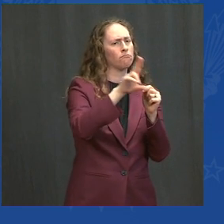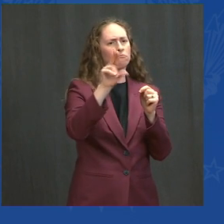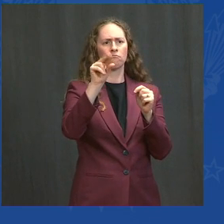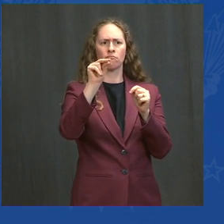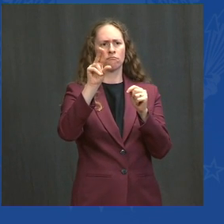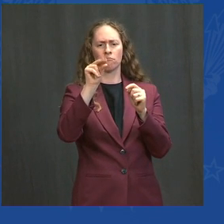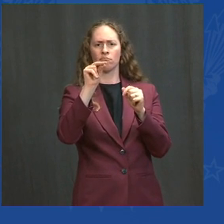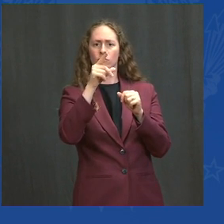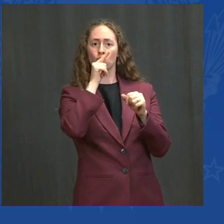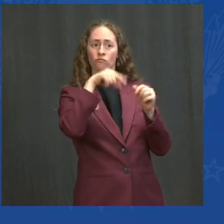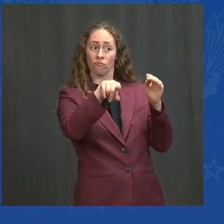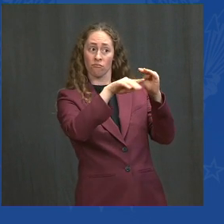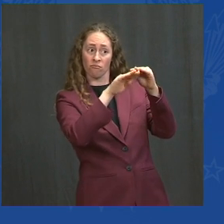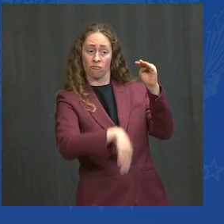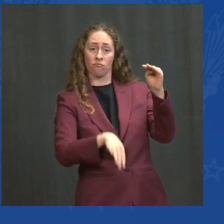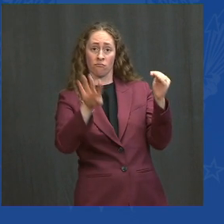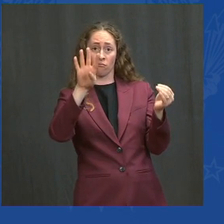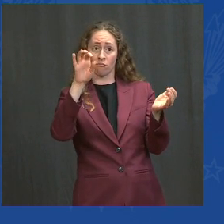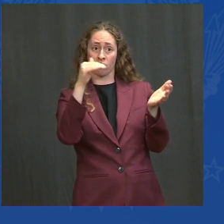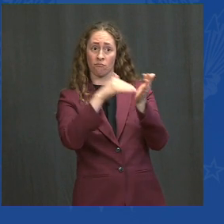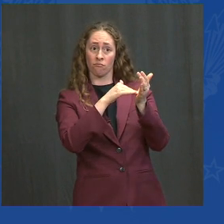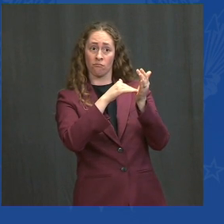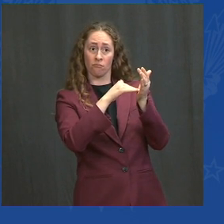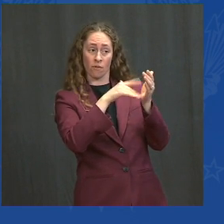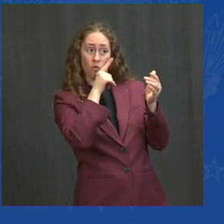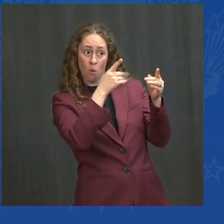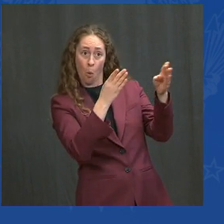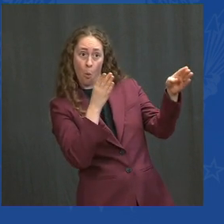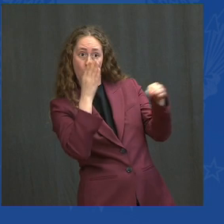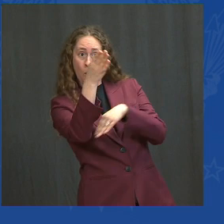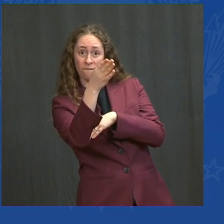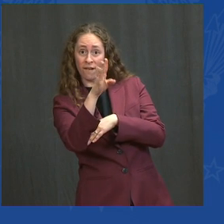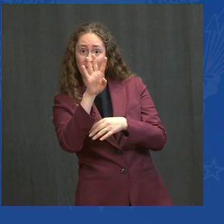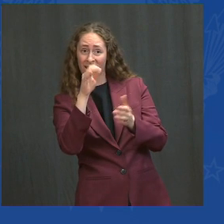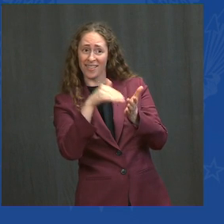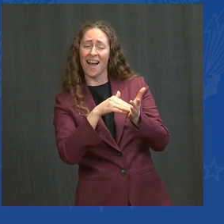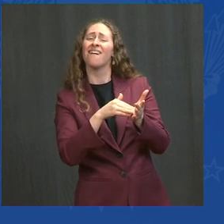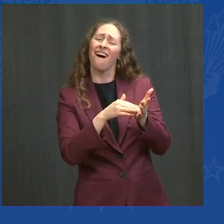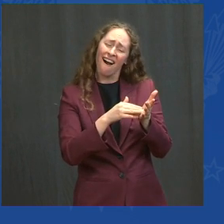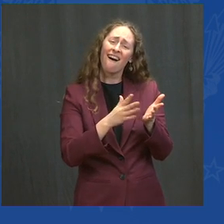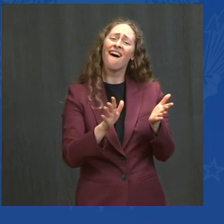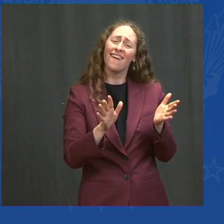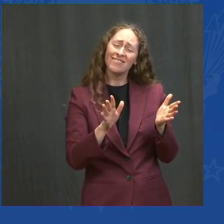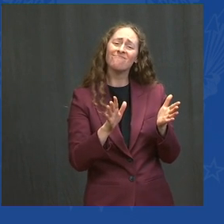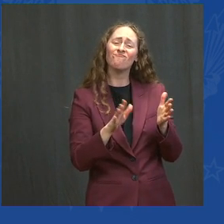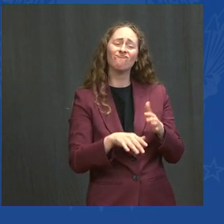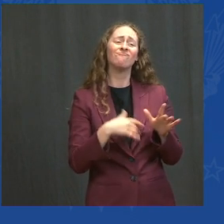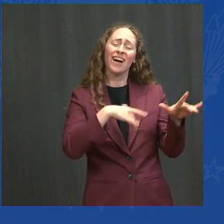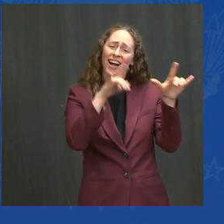Now, all of you making over $400,000, I love you, but I don't mind a little bit